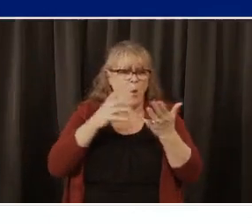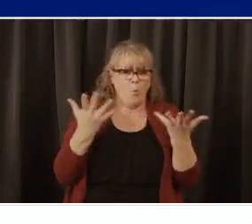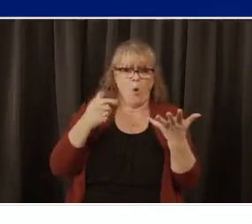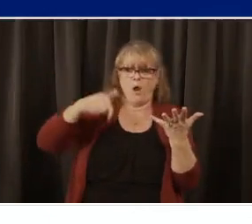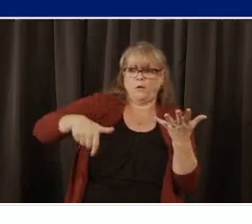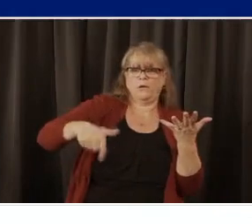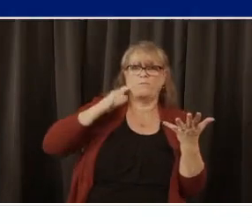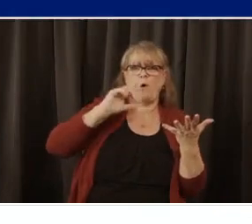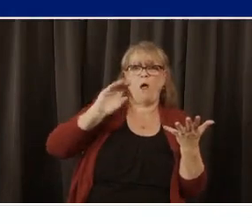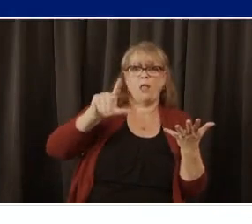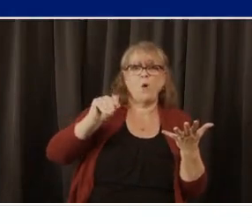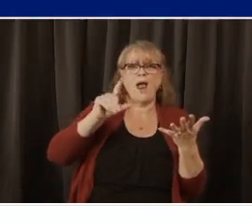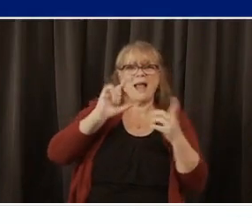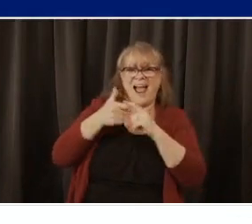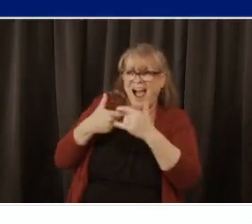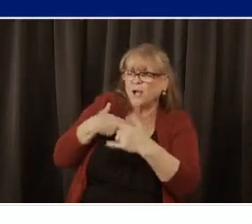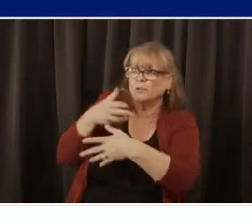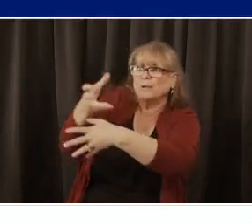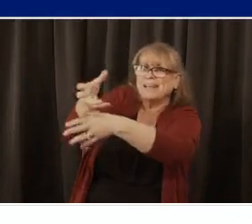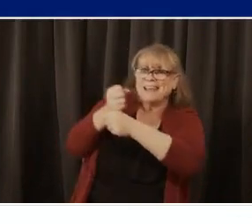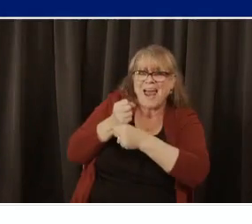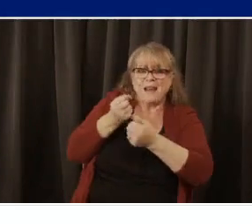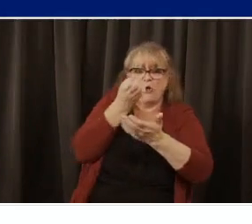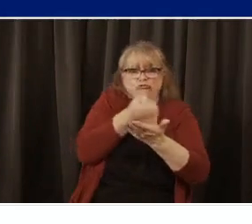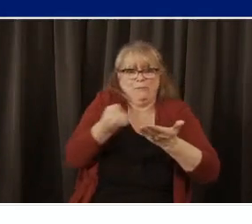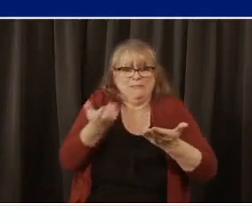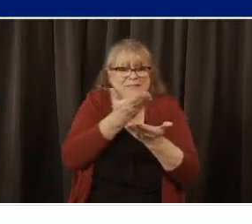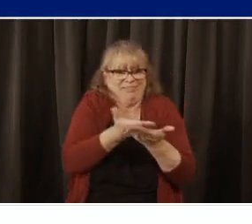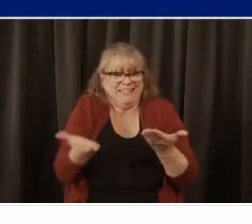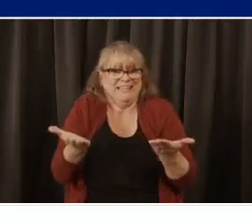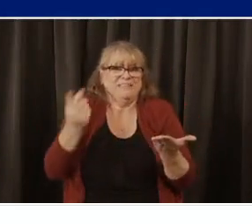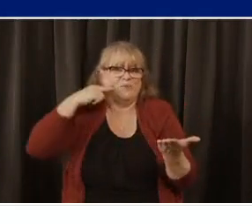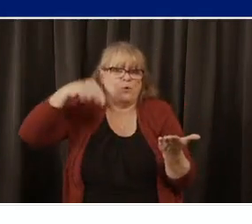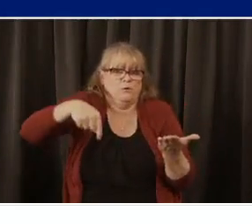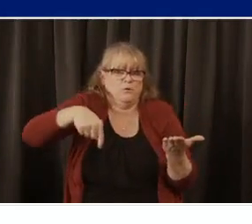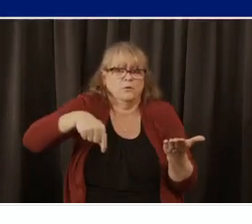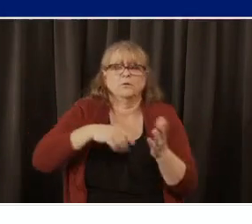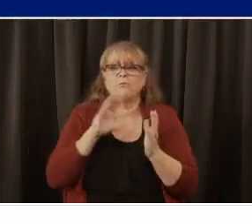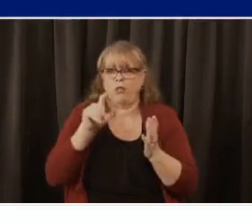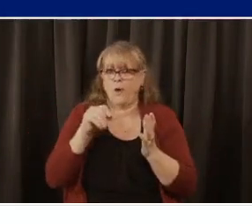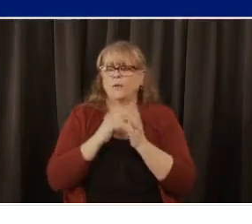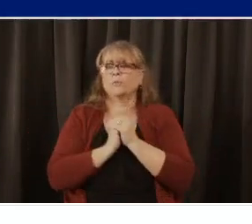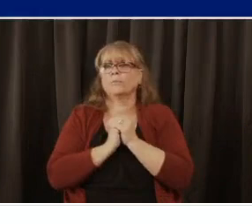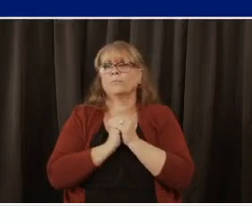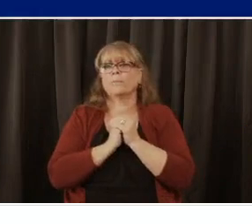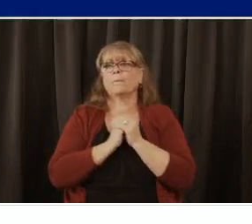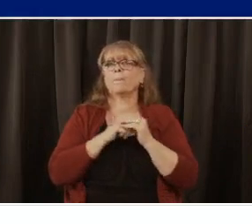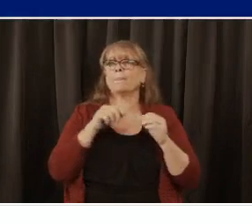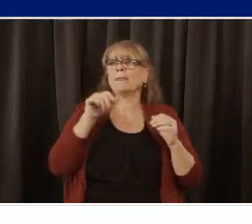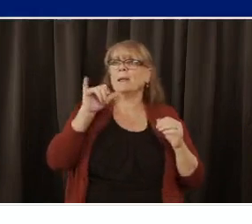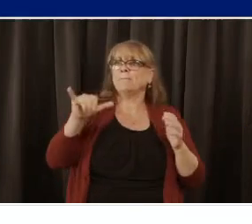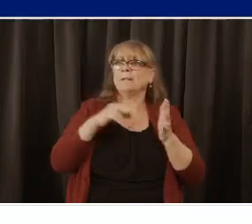So we took on a new role as the state, which is to become a large purchaser of medical equipment,